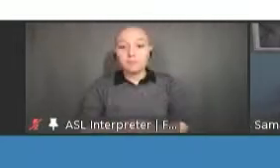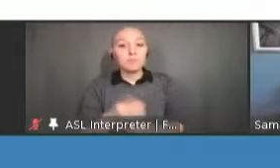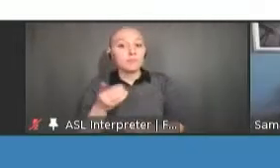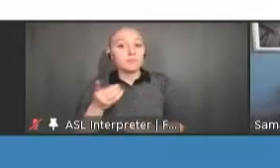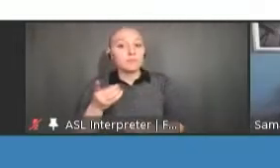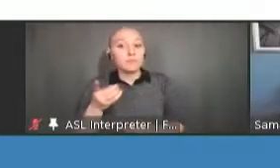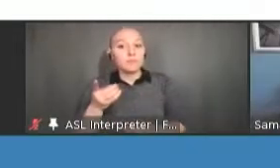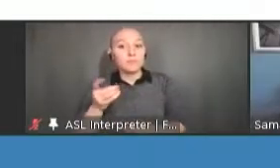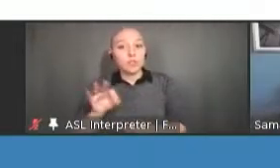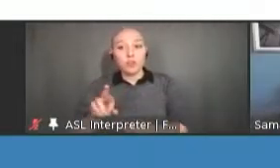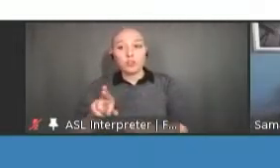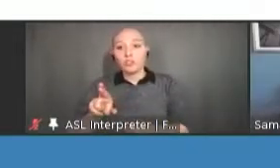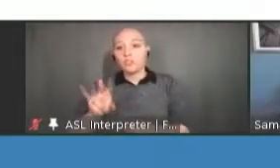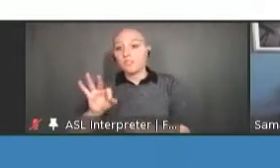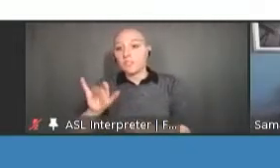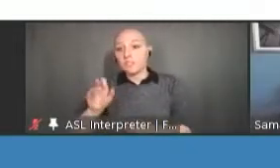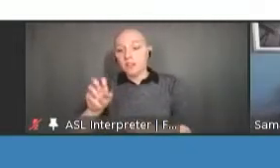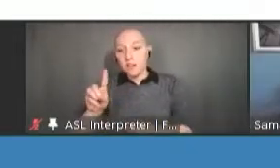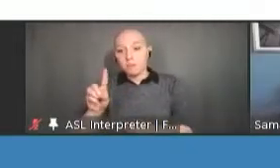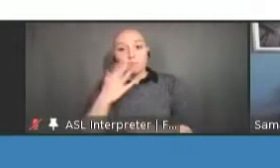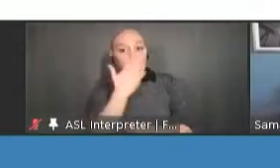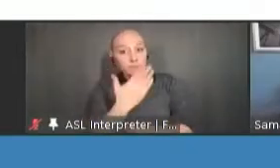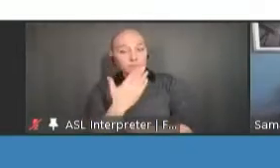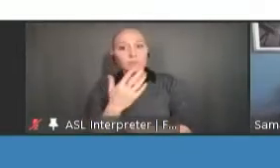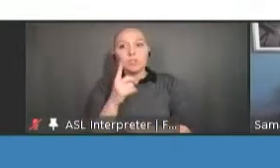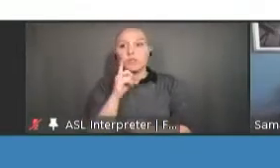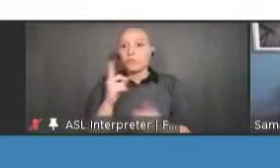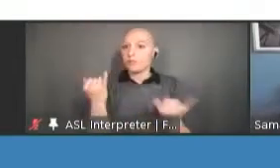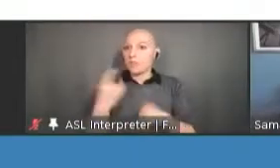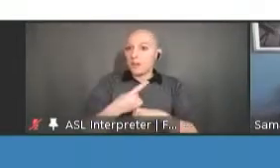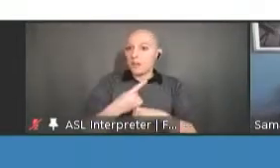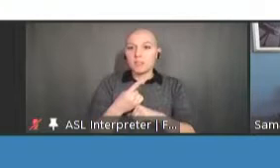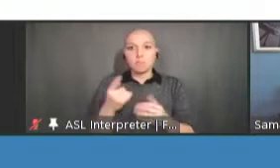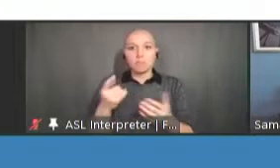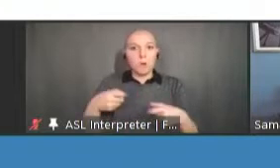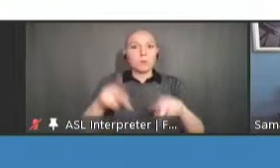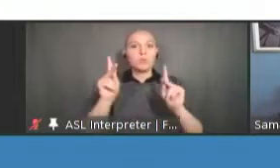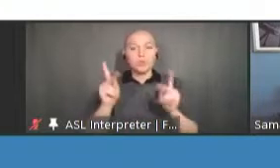today about the importance of correlates of protection to SARS-CoV-2 and really the